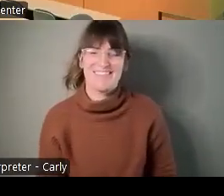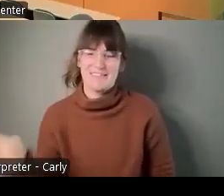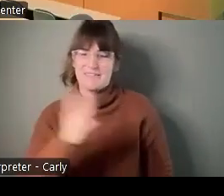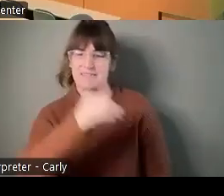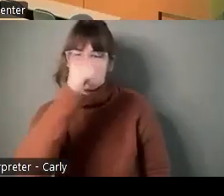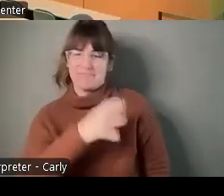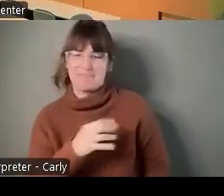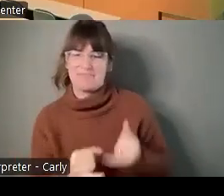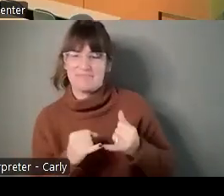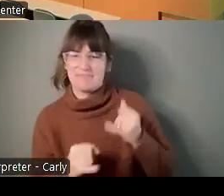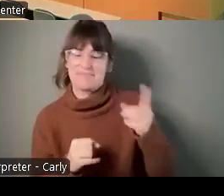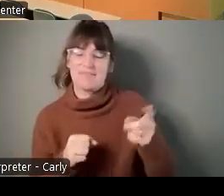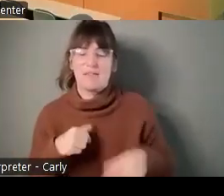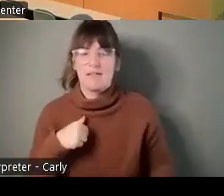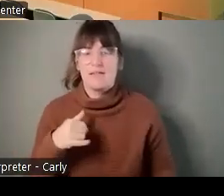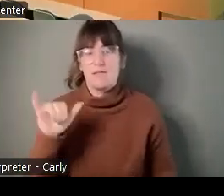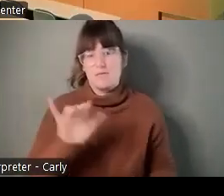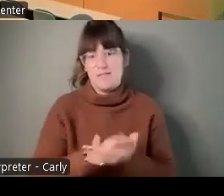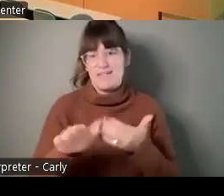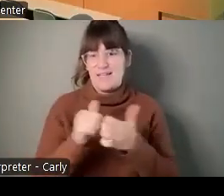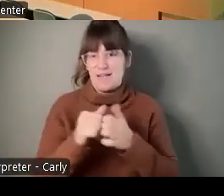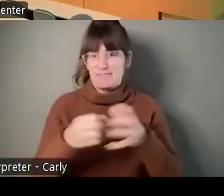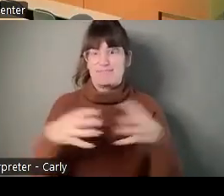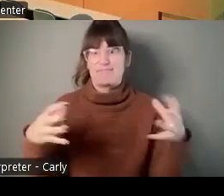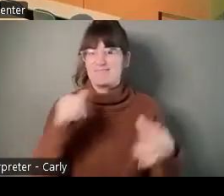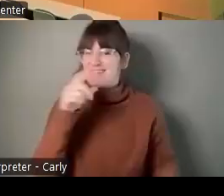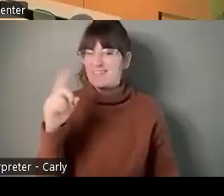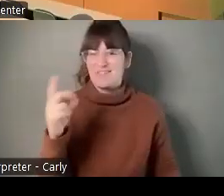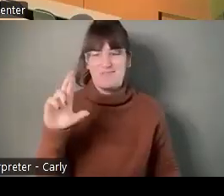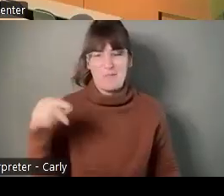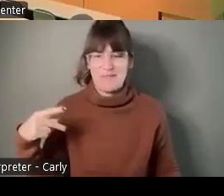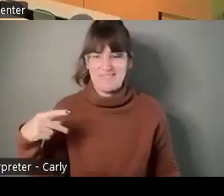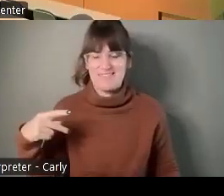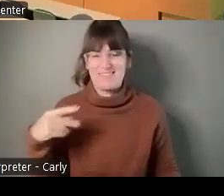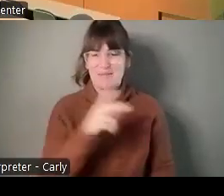thing about this is the way it's expanded outside of the RSP patients too like uh with you know a